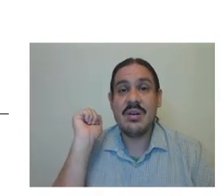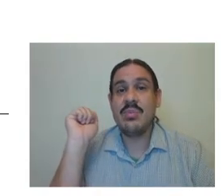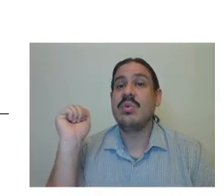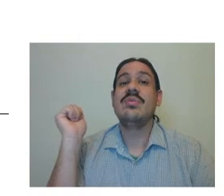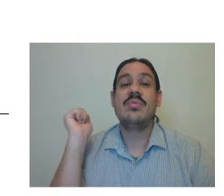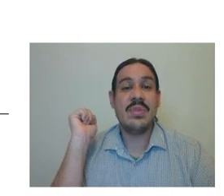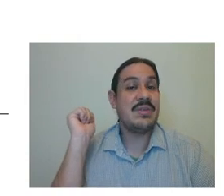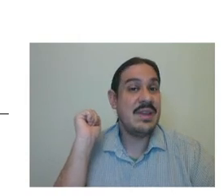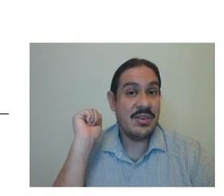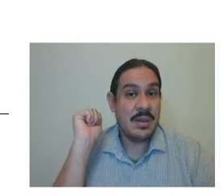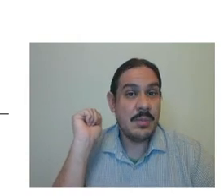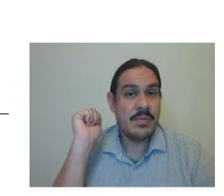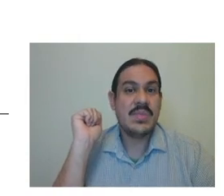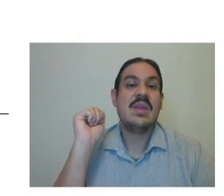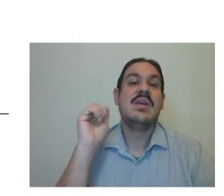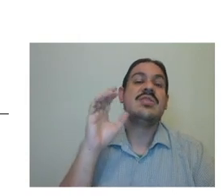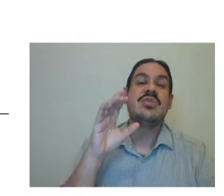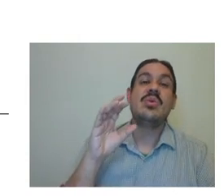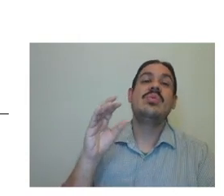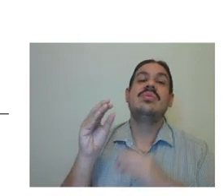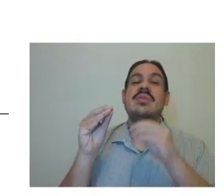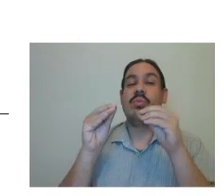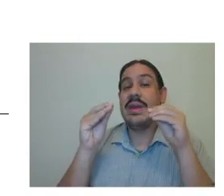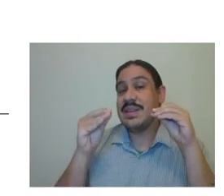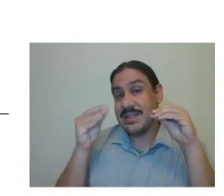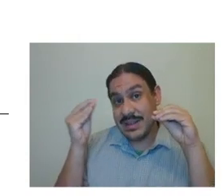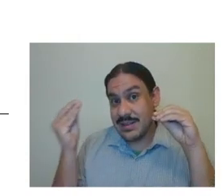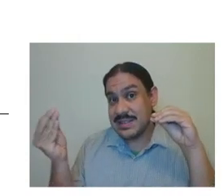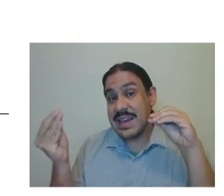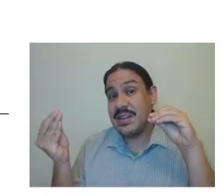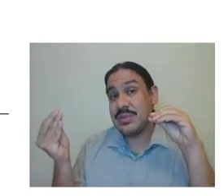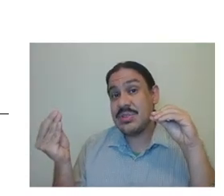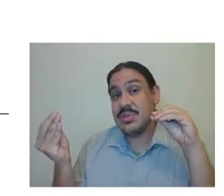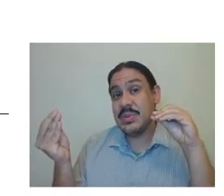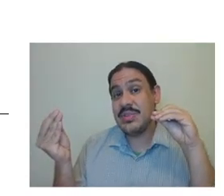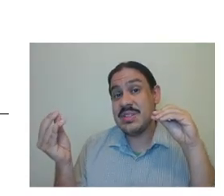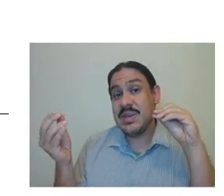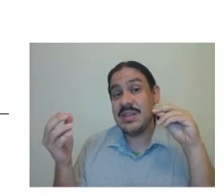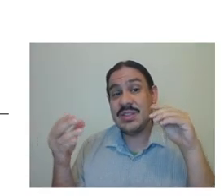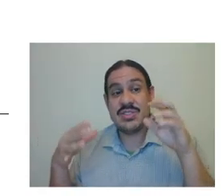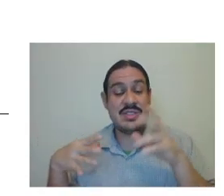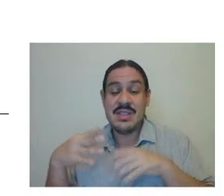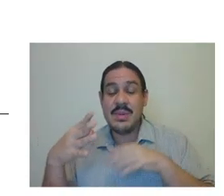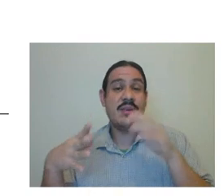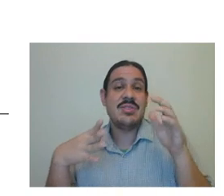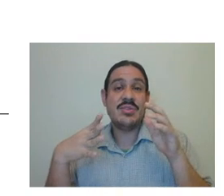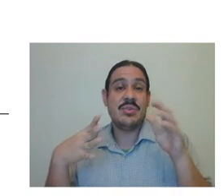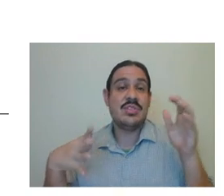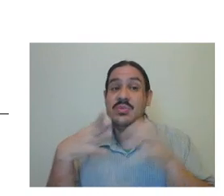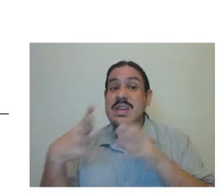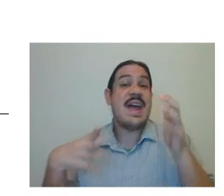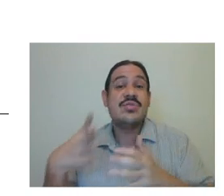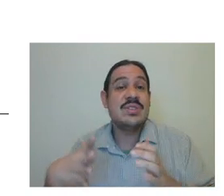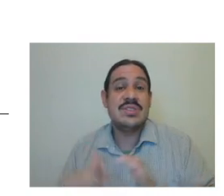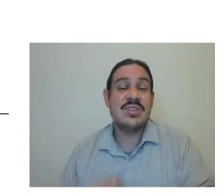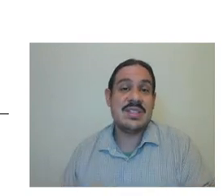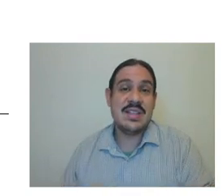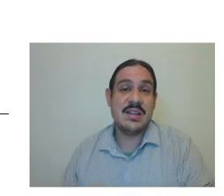signing from day one the sign language is going to be transmitted as their L1 language or their